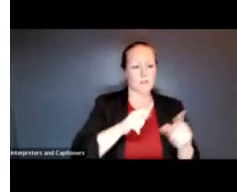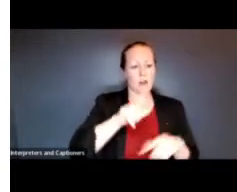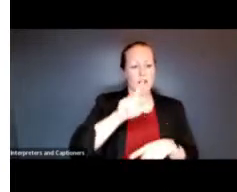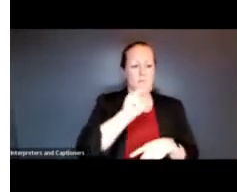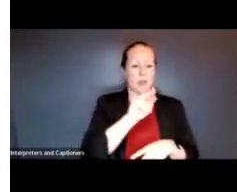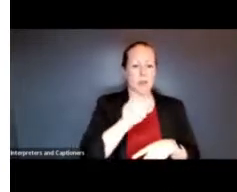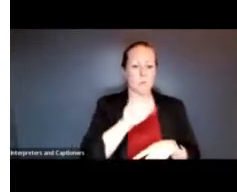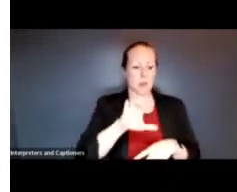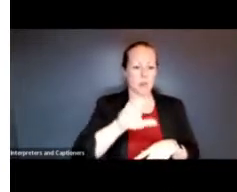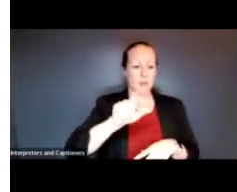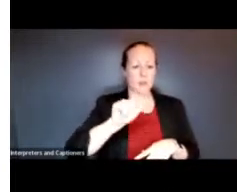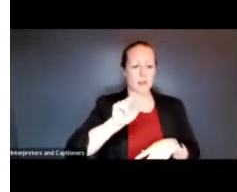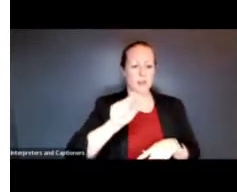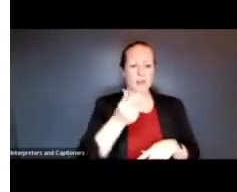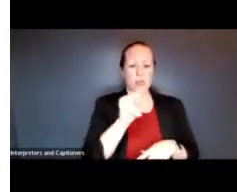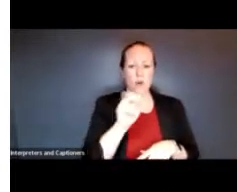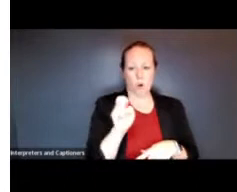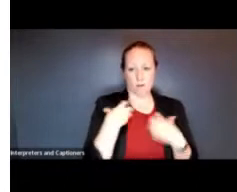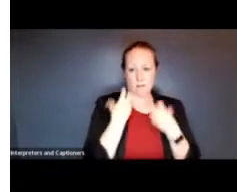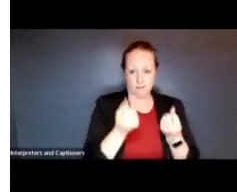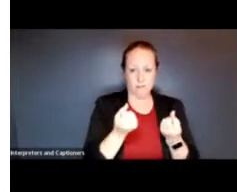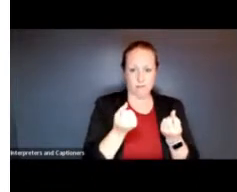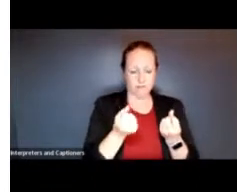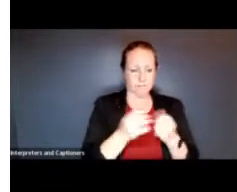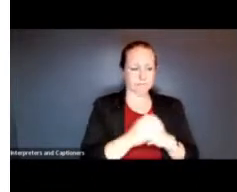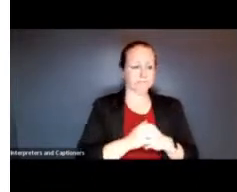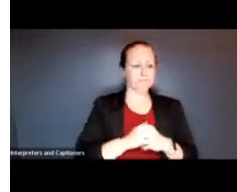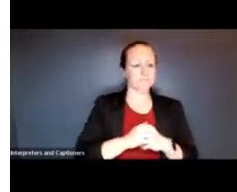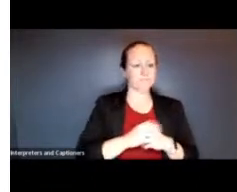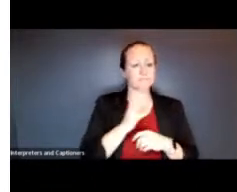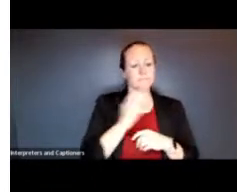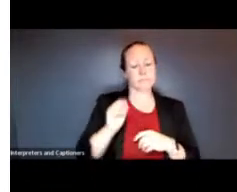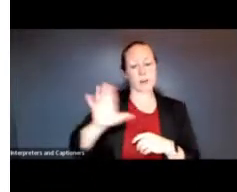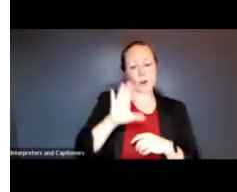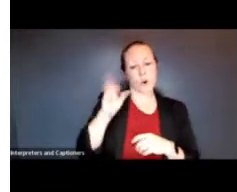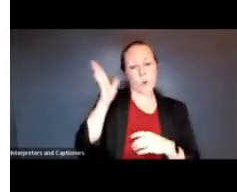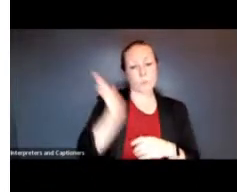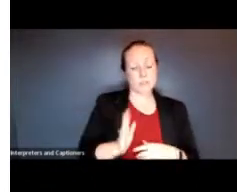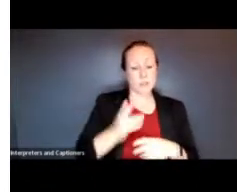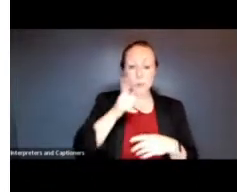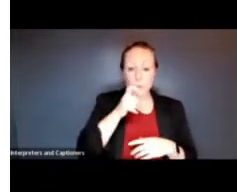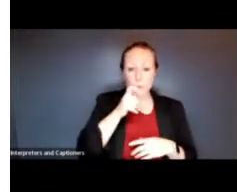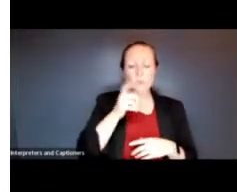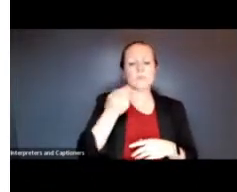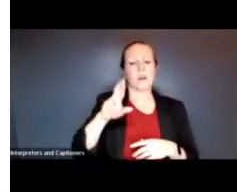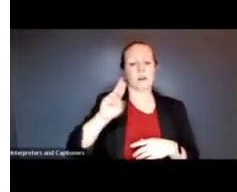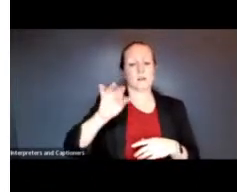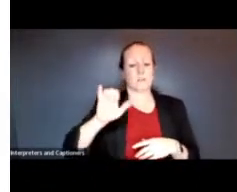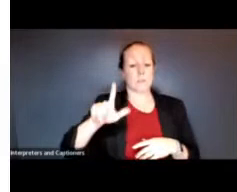right, Lindsay health. And then her co presenter will be Dr. Michael Chiou. And he is a